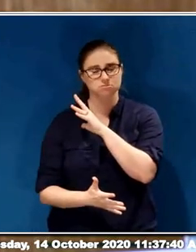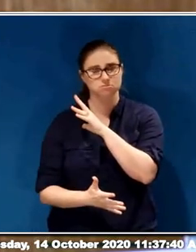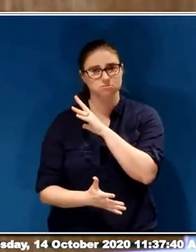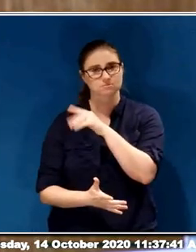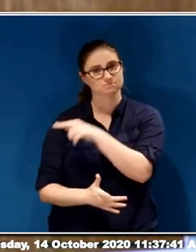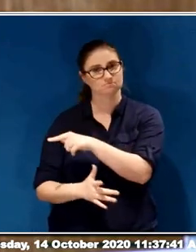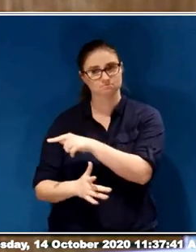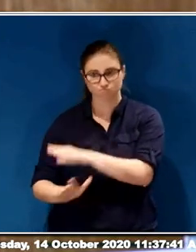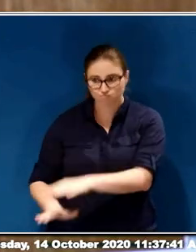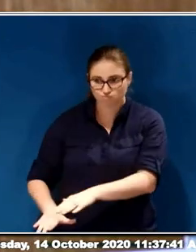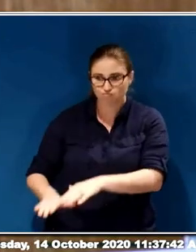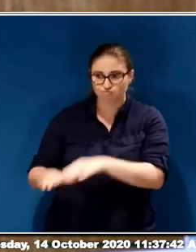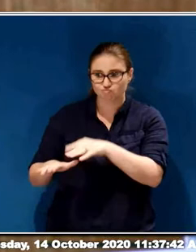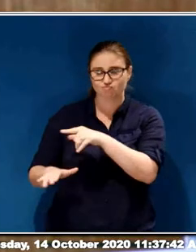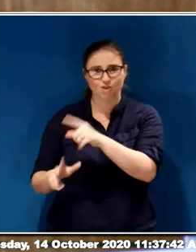of becoming a police officer.